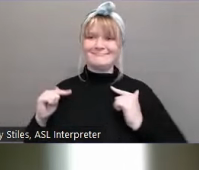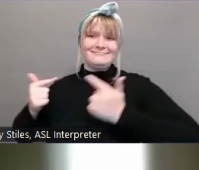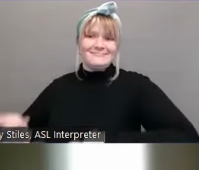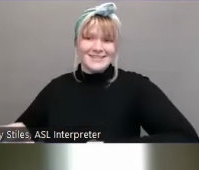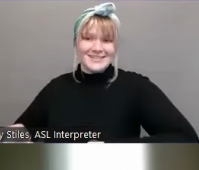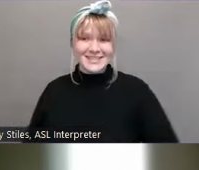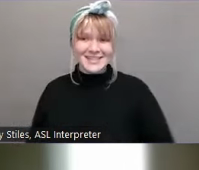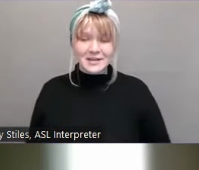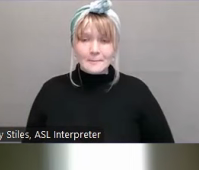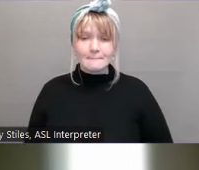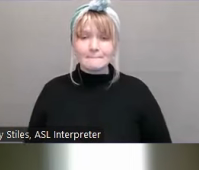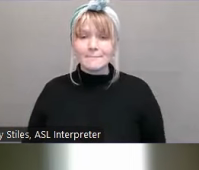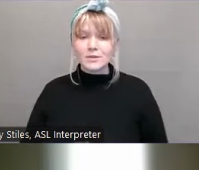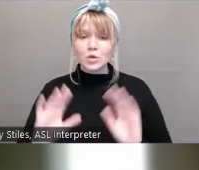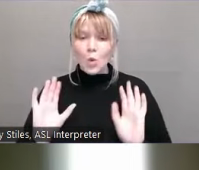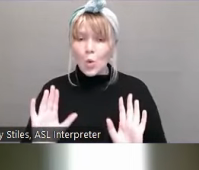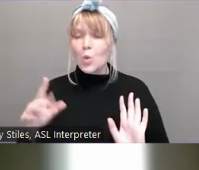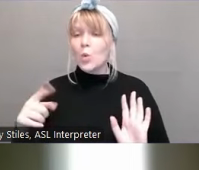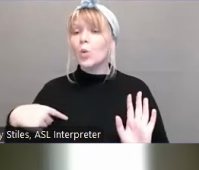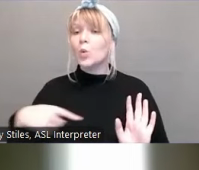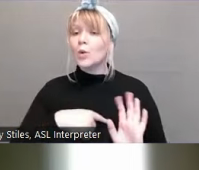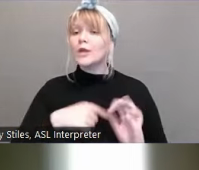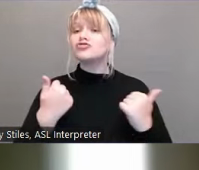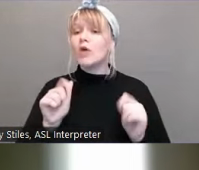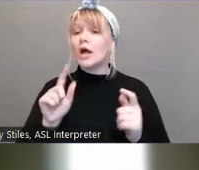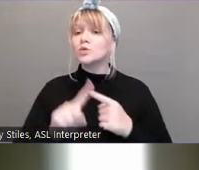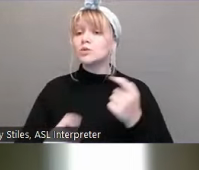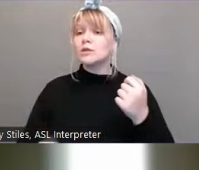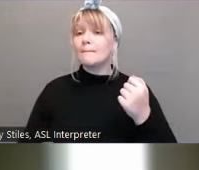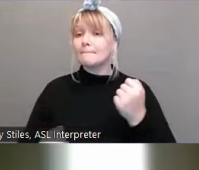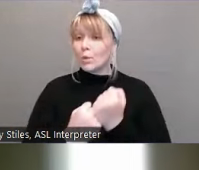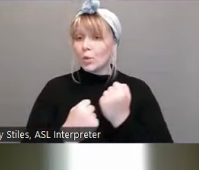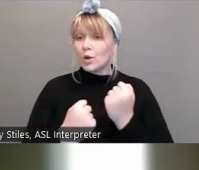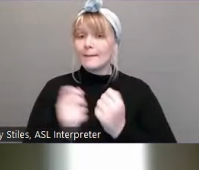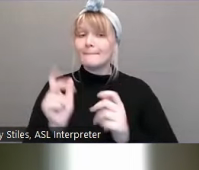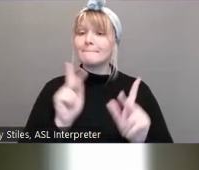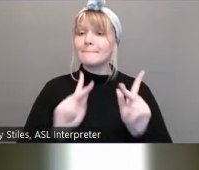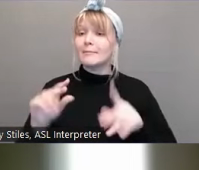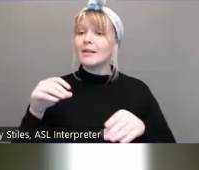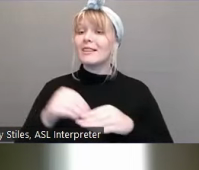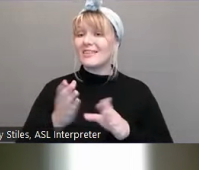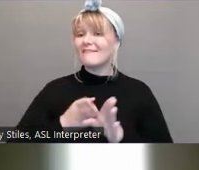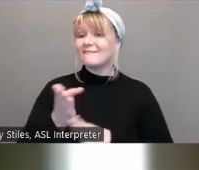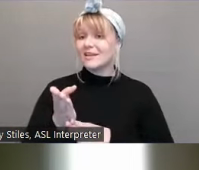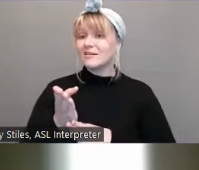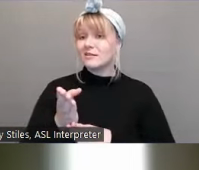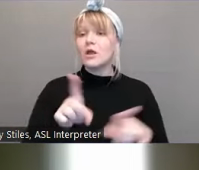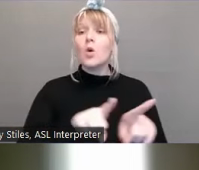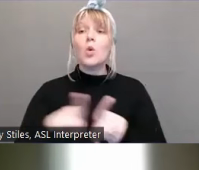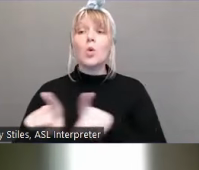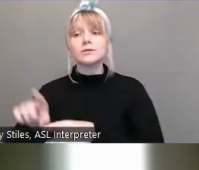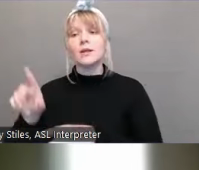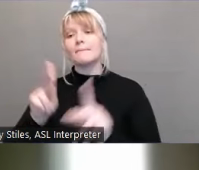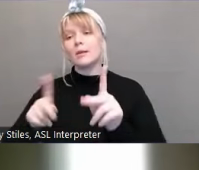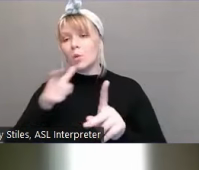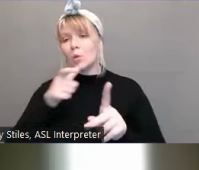So, we try to support people in the field as well as the people that are borrowing our equipment as well.